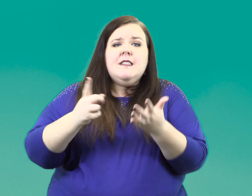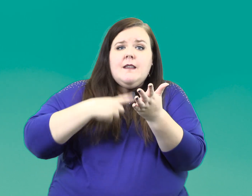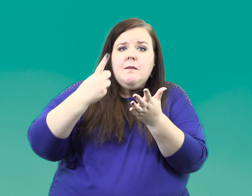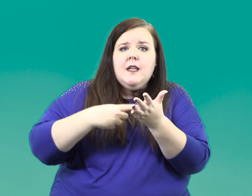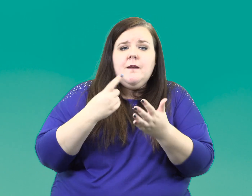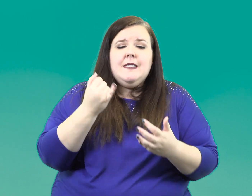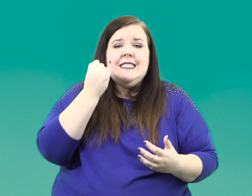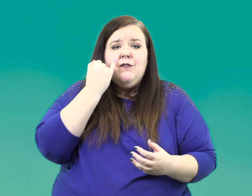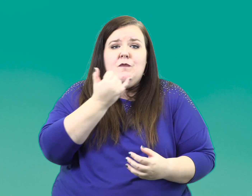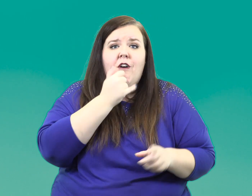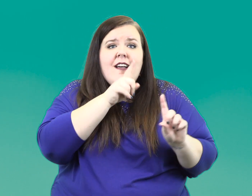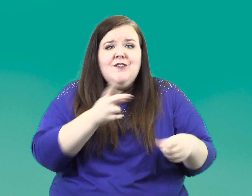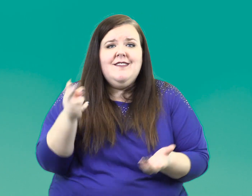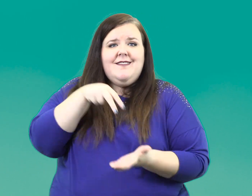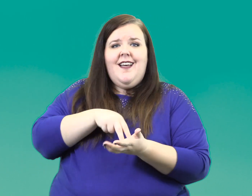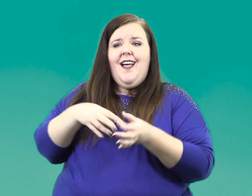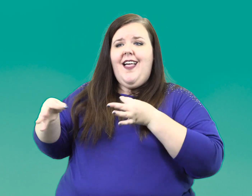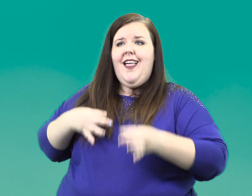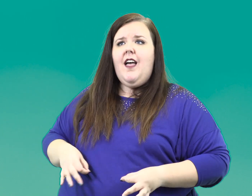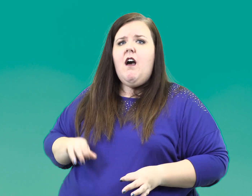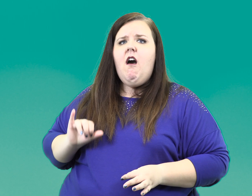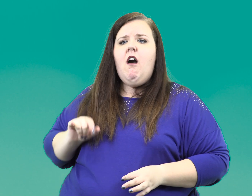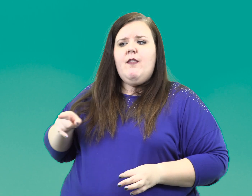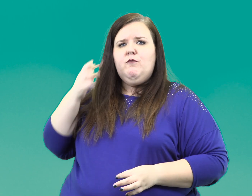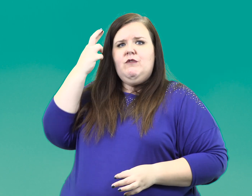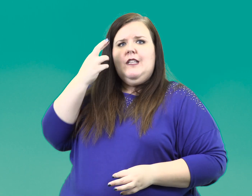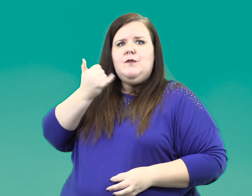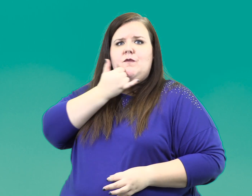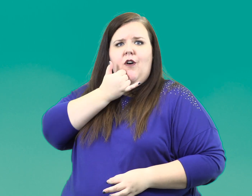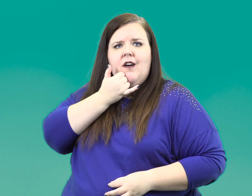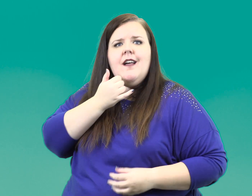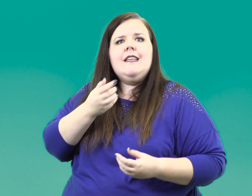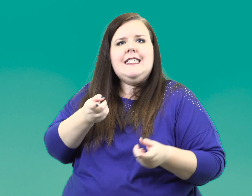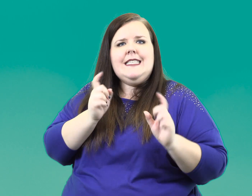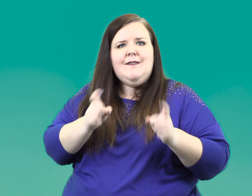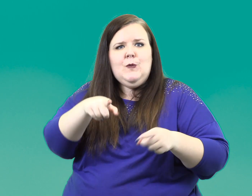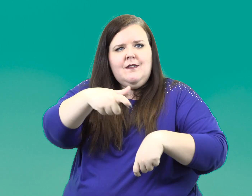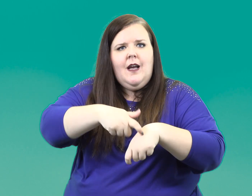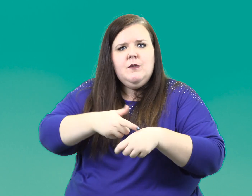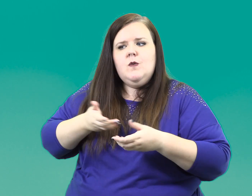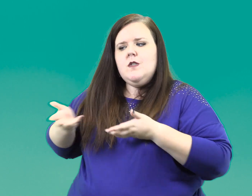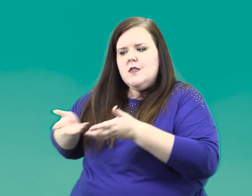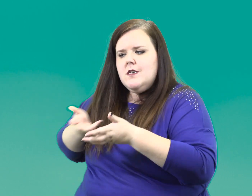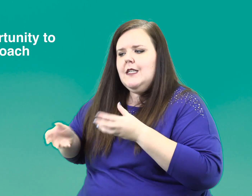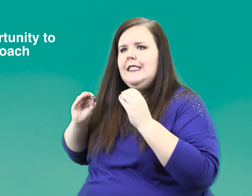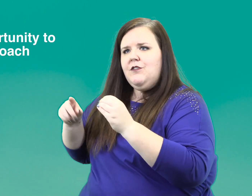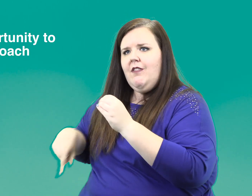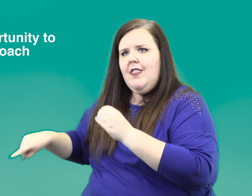Sometimes, a student might provide a wrong answer and explanation. This gives me the opportunity to help coach the student.